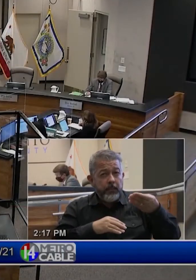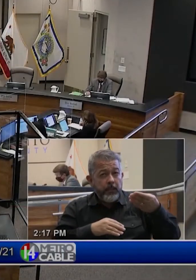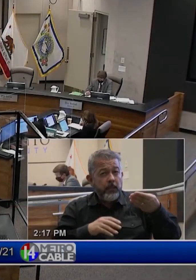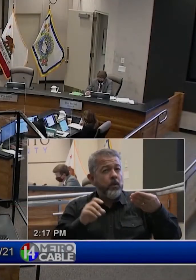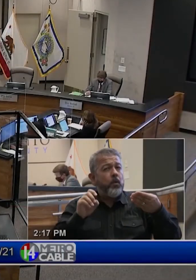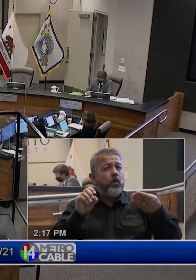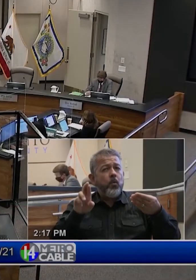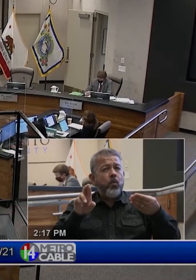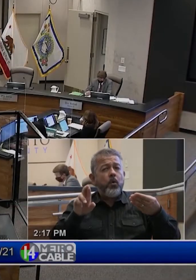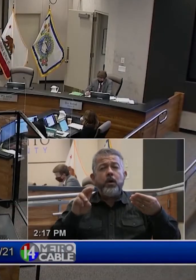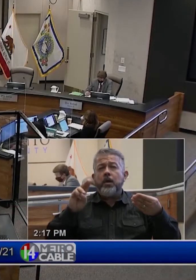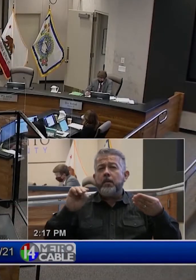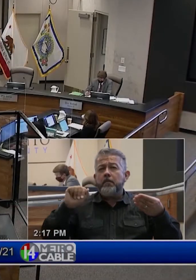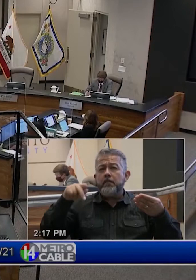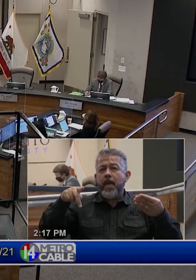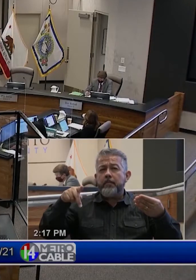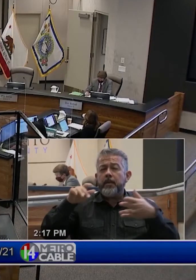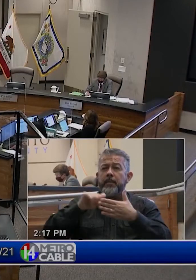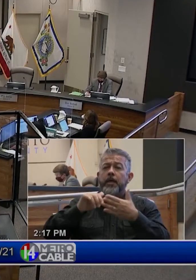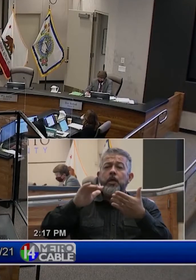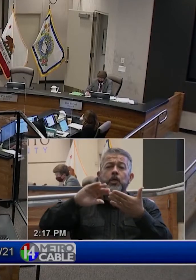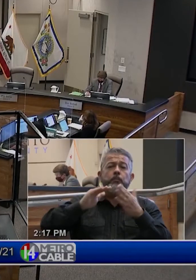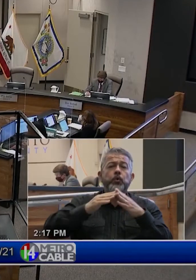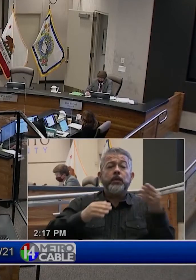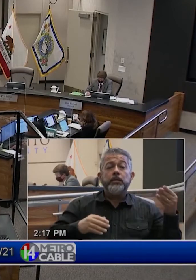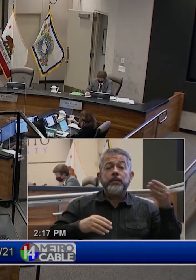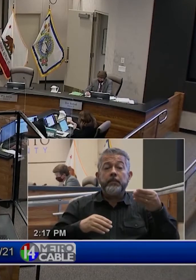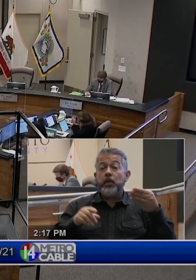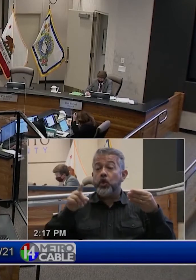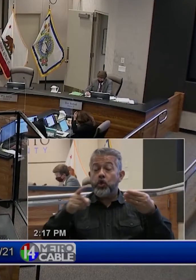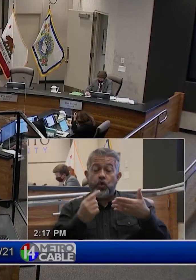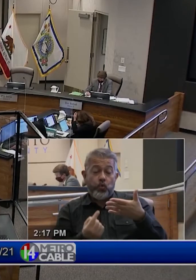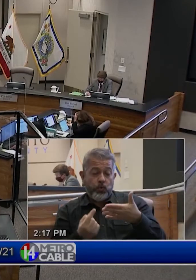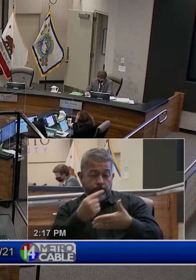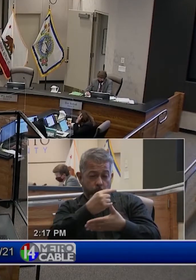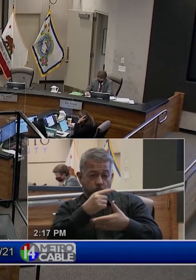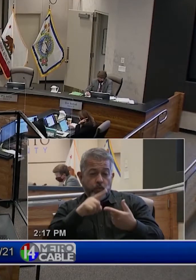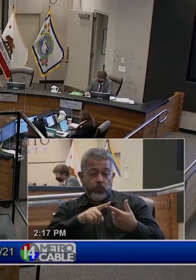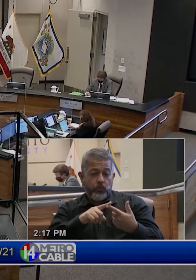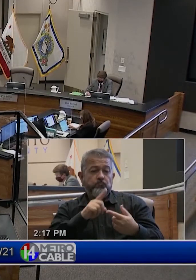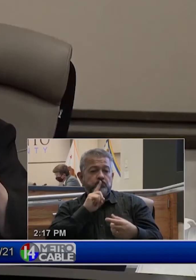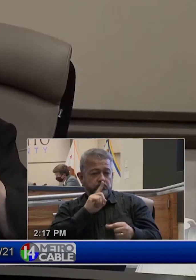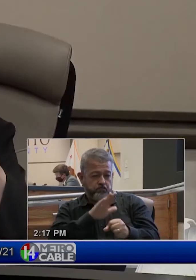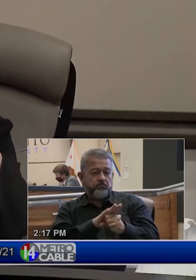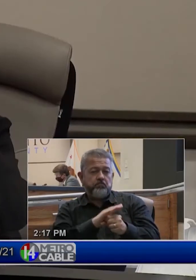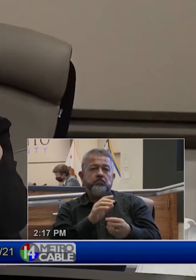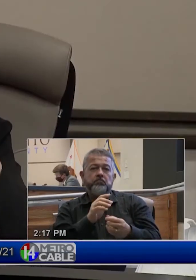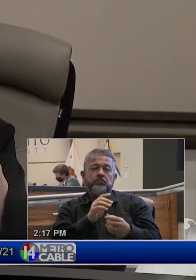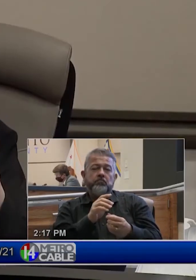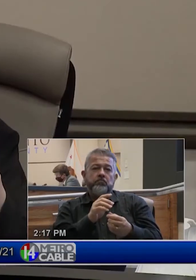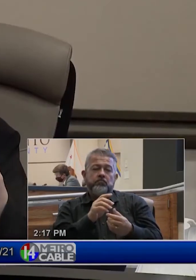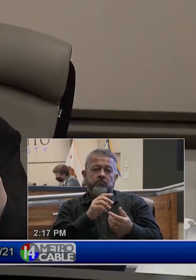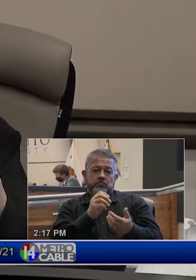WILL THE MAPS BE MAPPED THE COMMUNITY SUBMITTED AND THEN YOU COMMUNITY SUBMITTED AND THEN YOU REVIEWED TO CALL FI THE FACTORS? REVIEWED TO CALL FI THE FACTORS? . . >> YES.